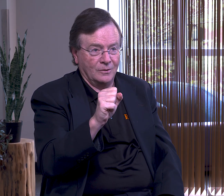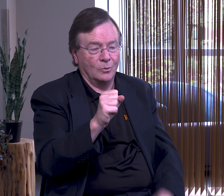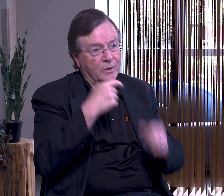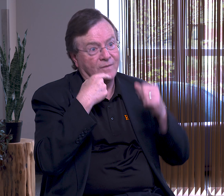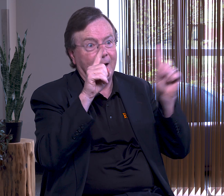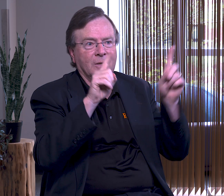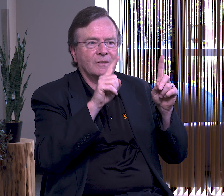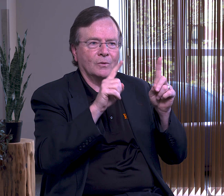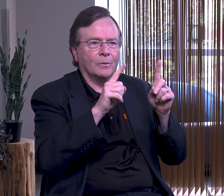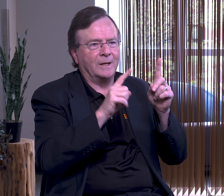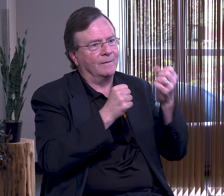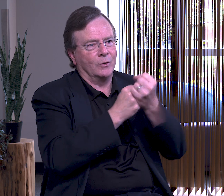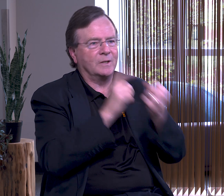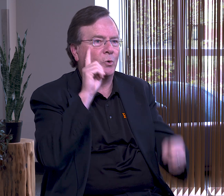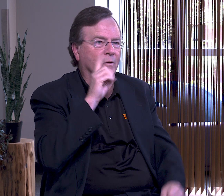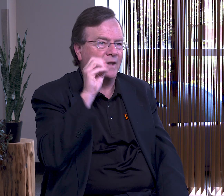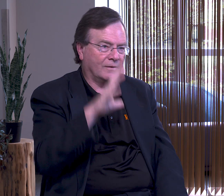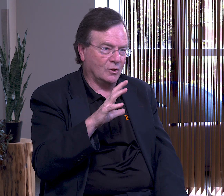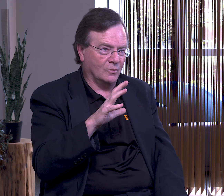who was famous for being very supportive of Deaf students.